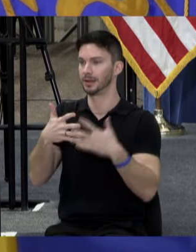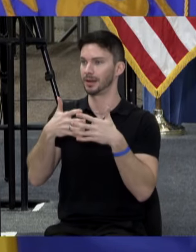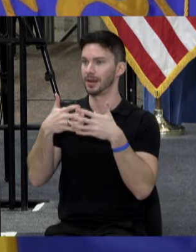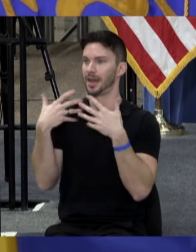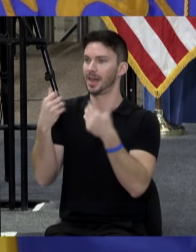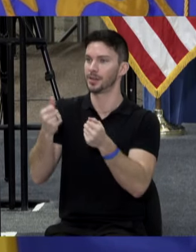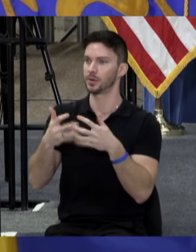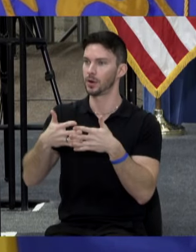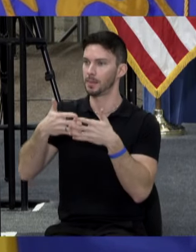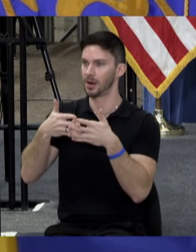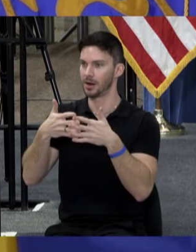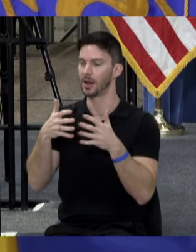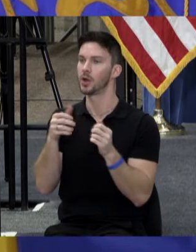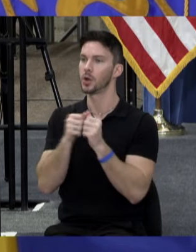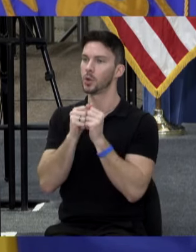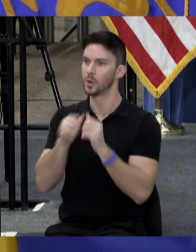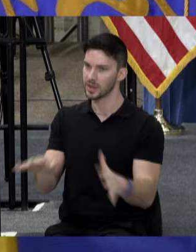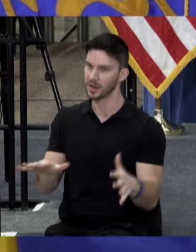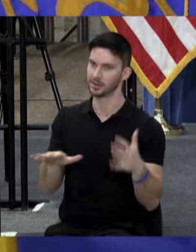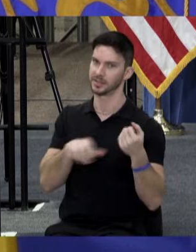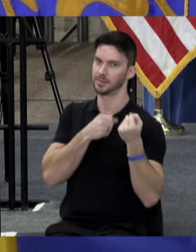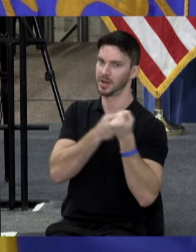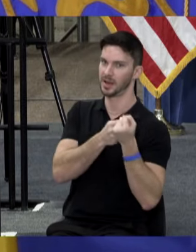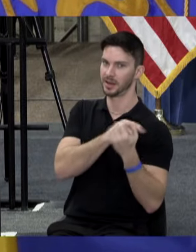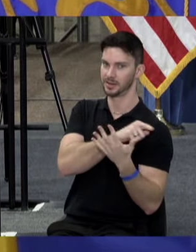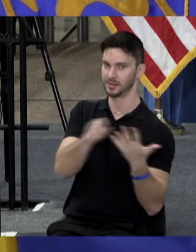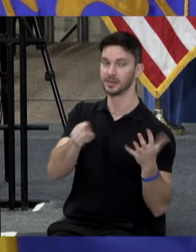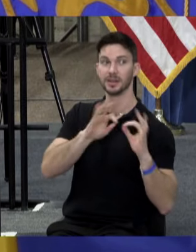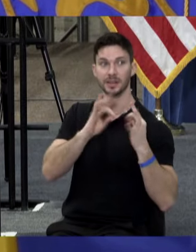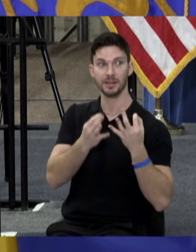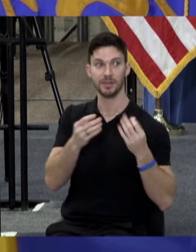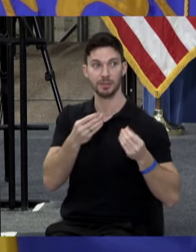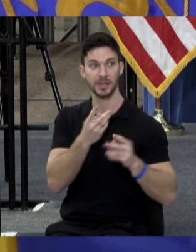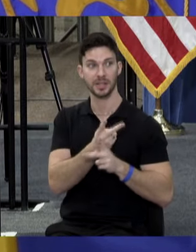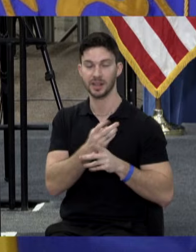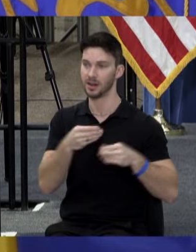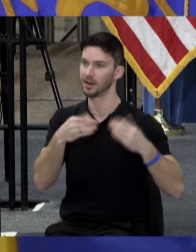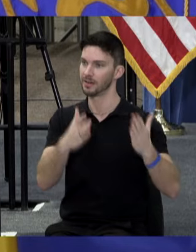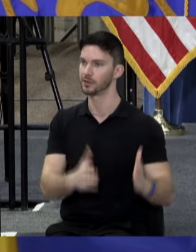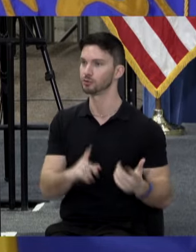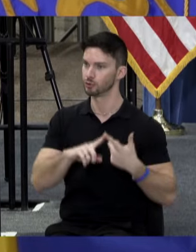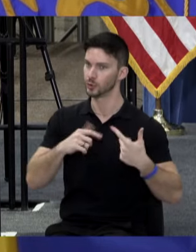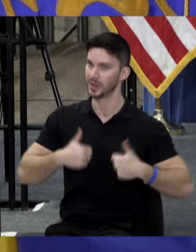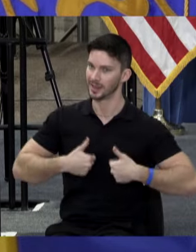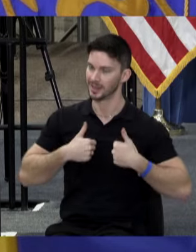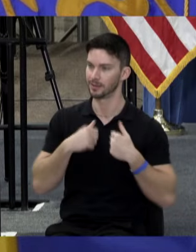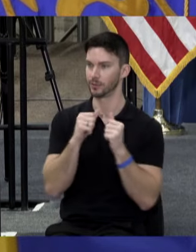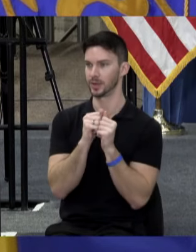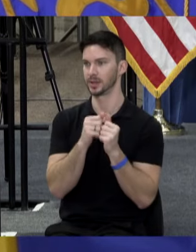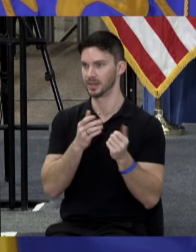behind the family caregivers who make it possible for millions to live with dignity at home. This